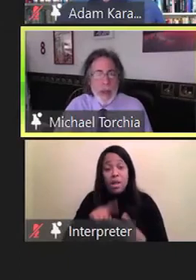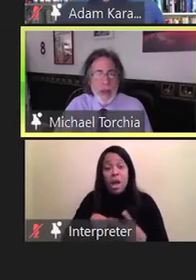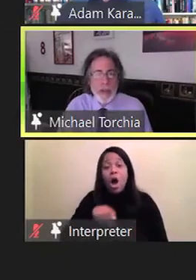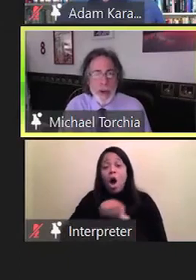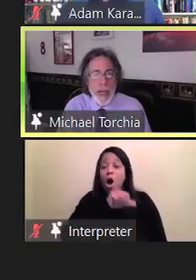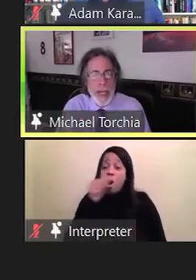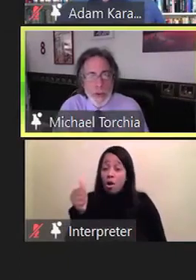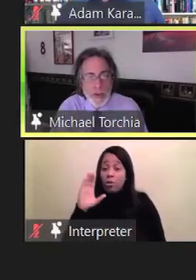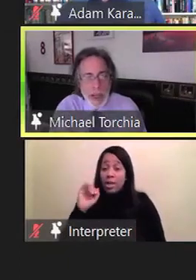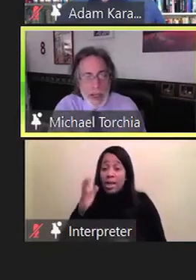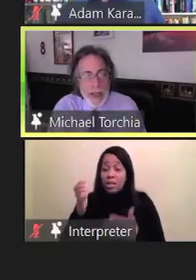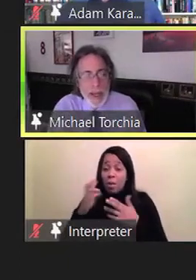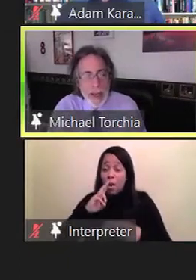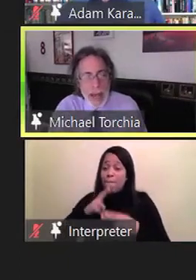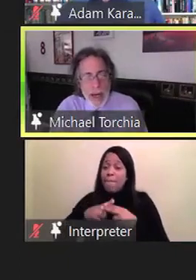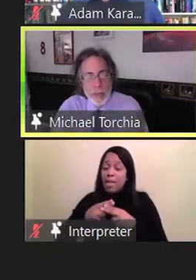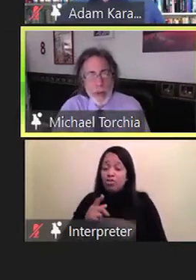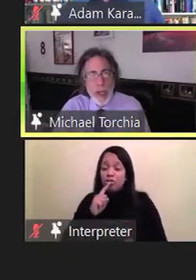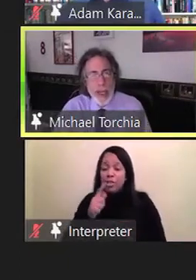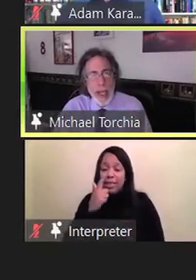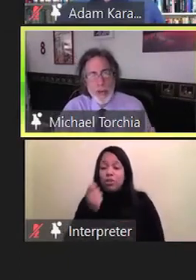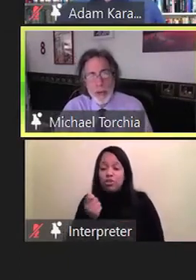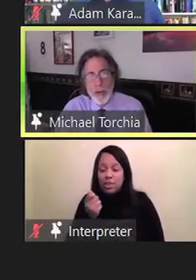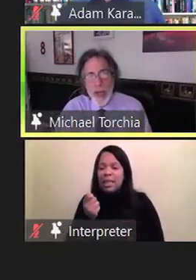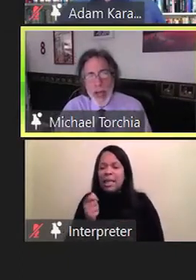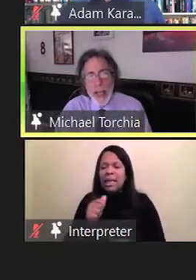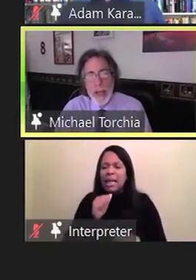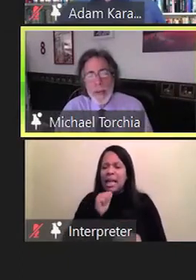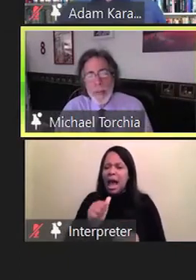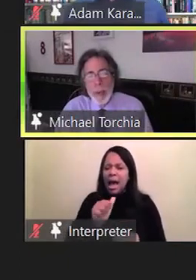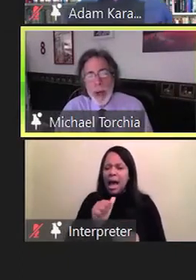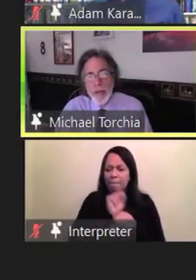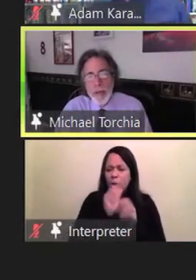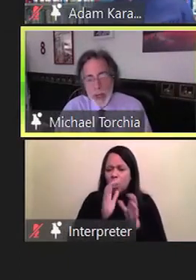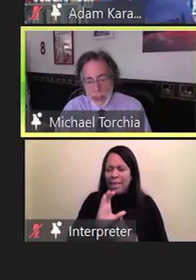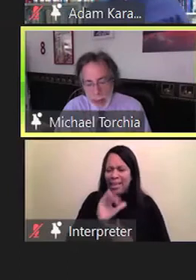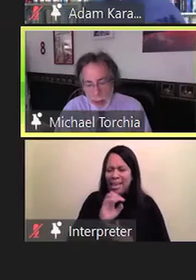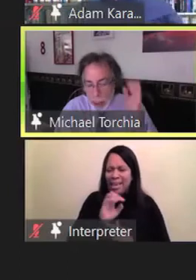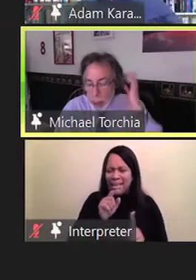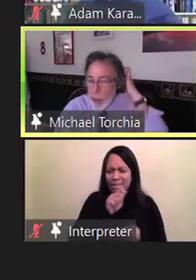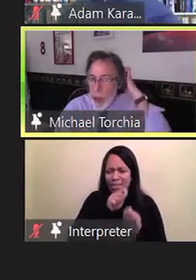that's pretty interesting, not an employee case per se, but very timely.